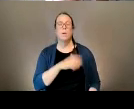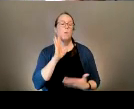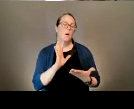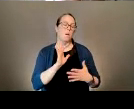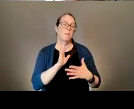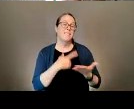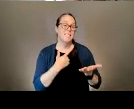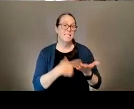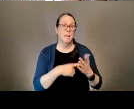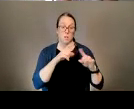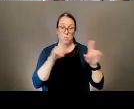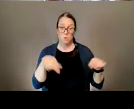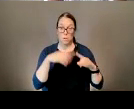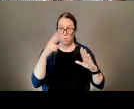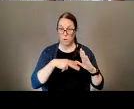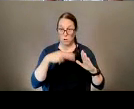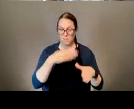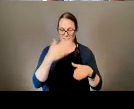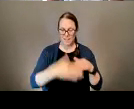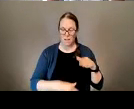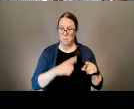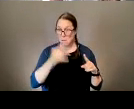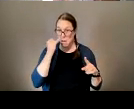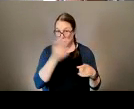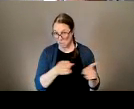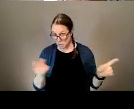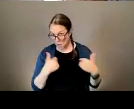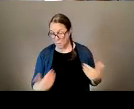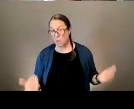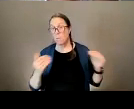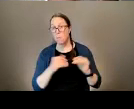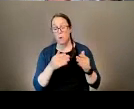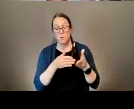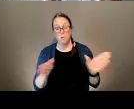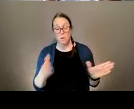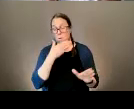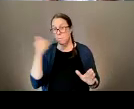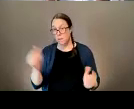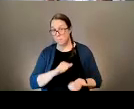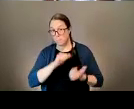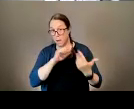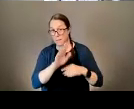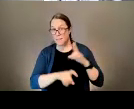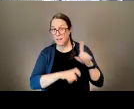But if you have any kind of more general best practice-y you know, questions there, we'll just hold tight here